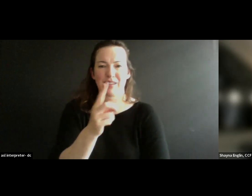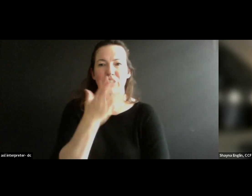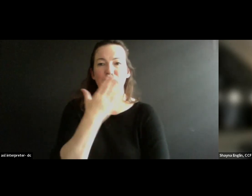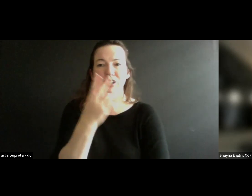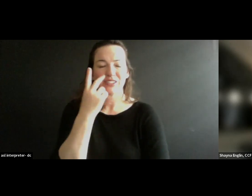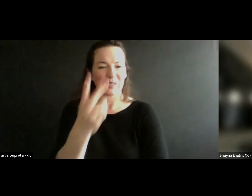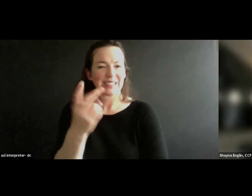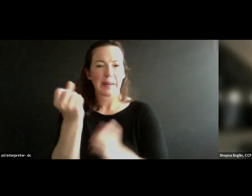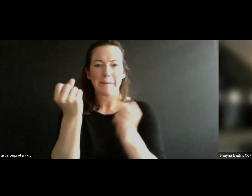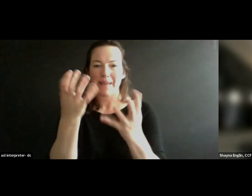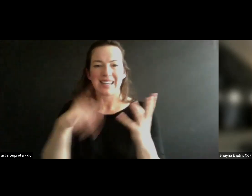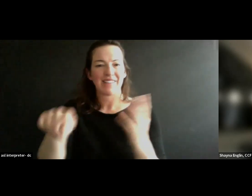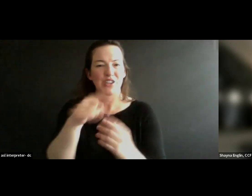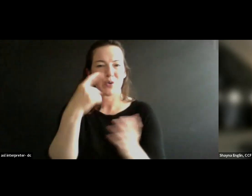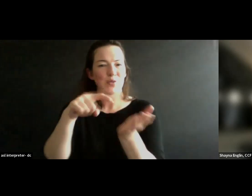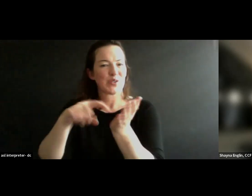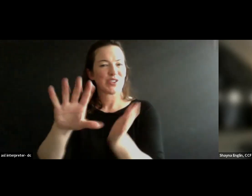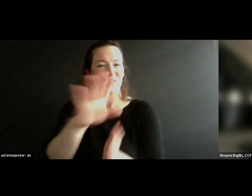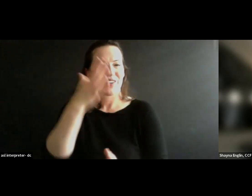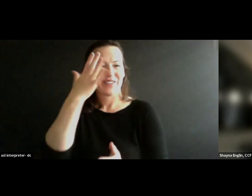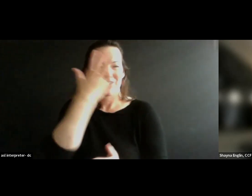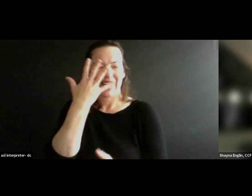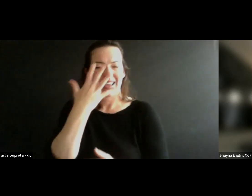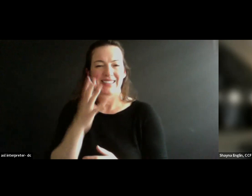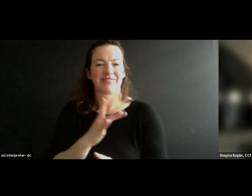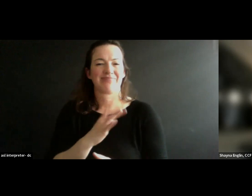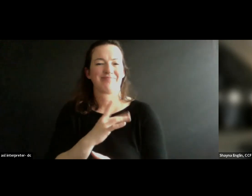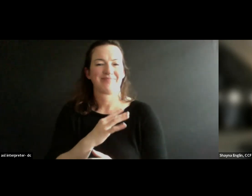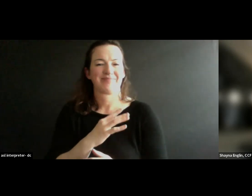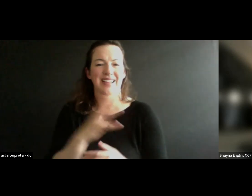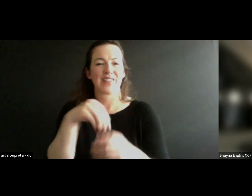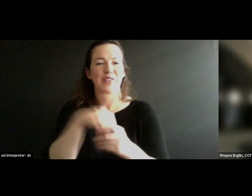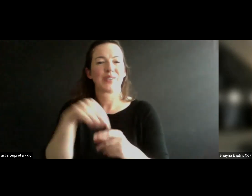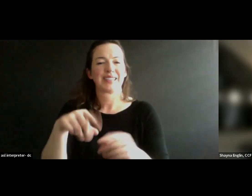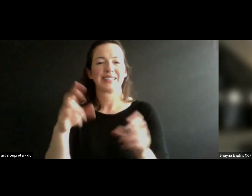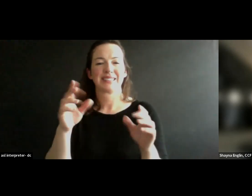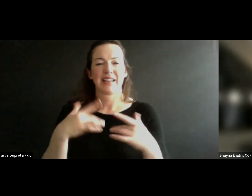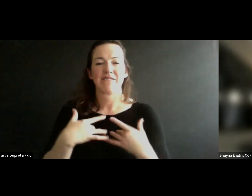so many familiar faces, and then such great participation in this event I'm for folks